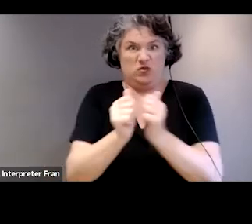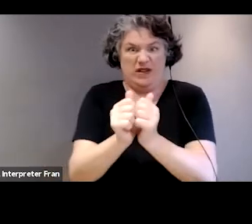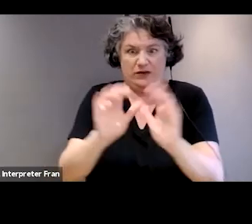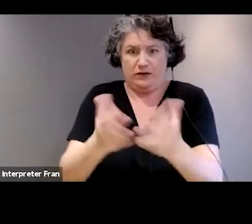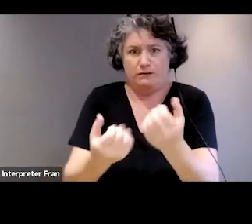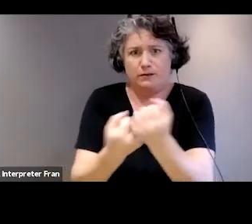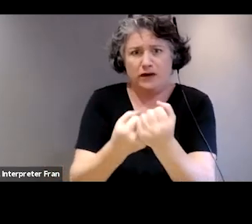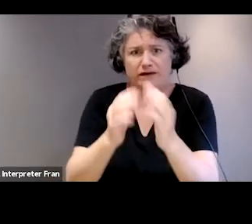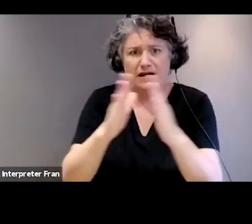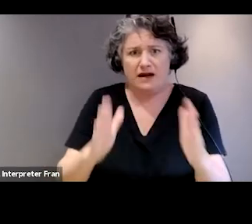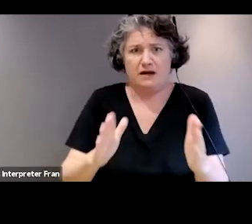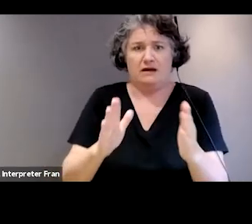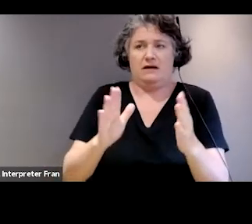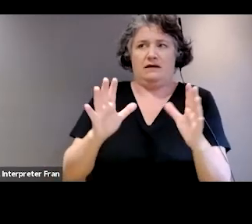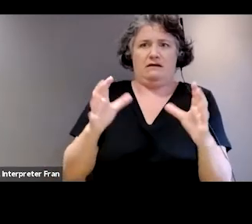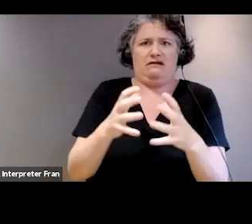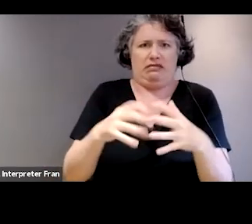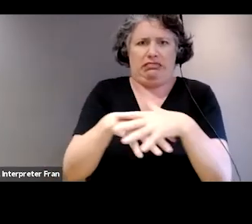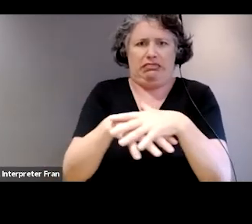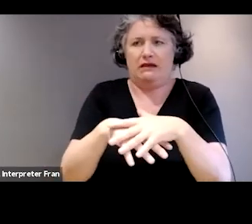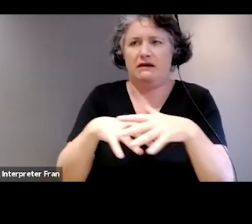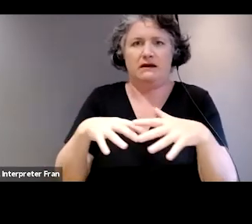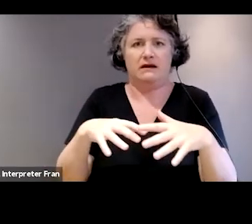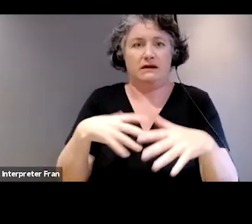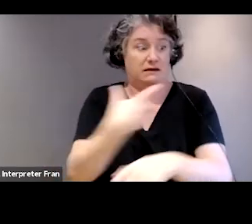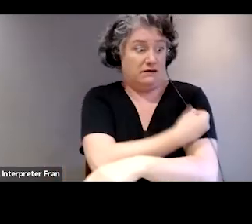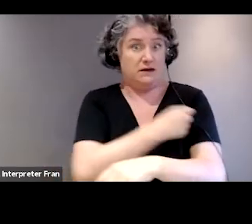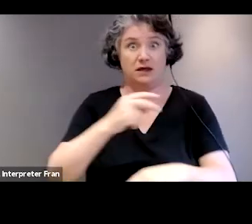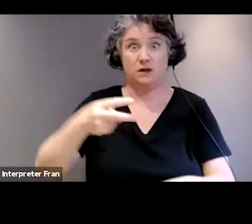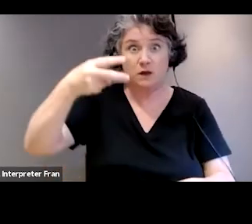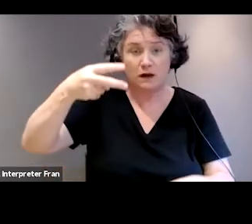out how to put some of these recommendations down in ways that were not so wordy. These